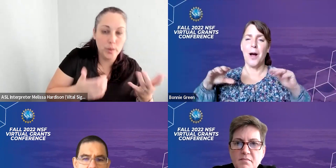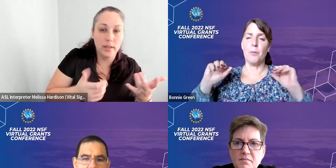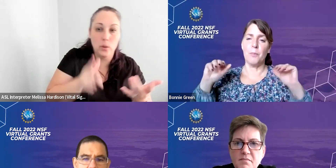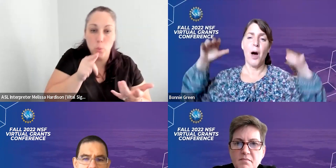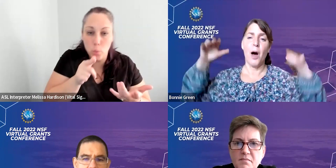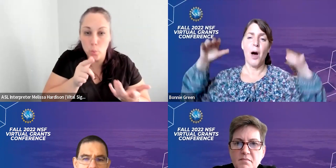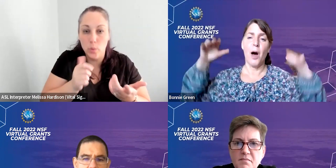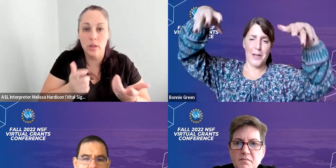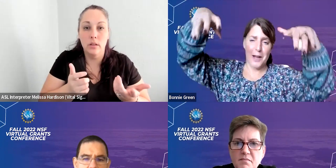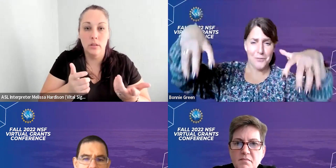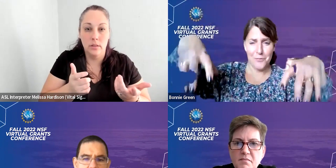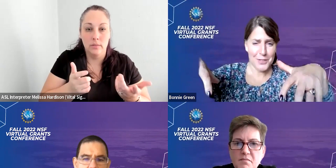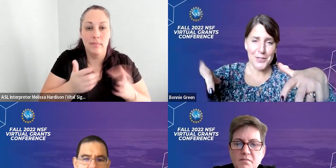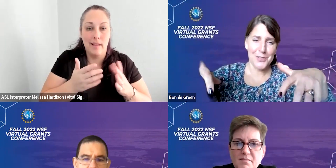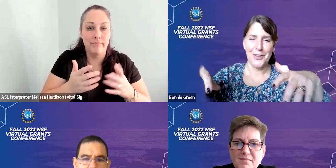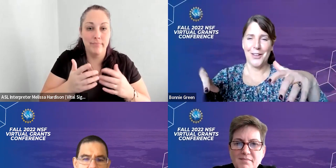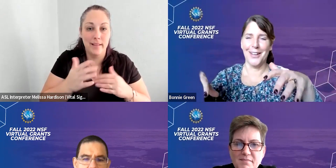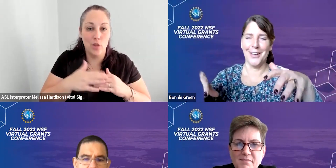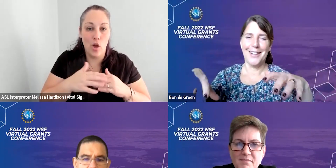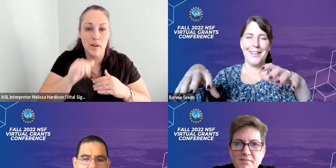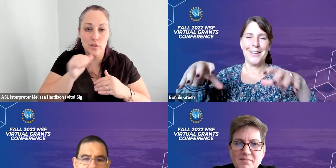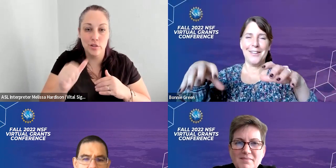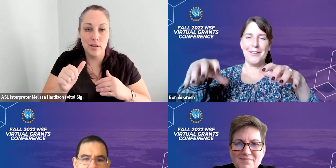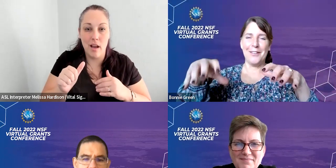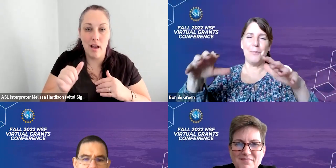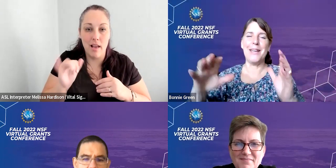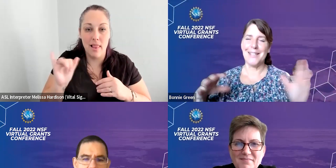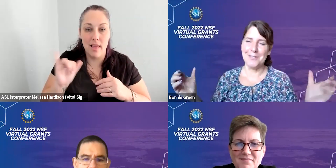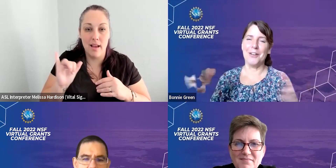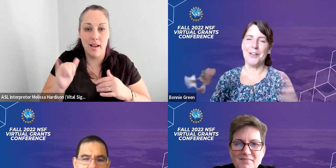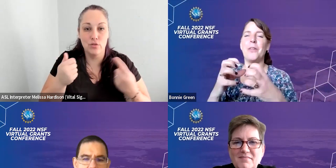coming from above down to fix the beings, you know?